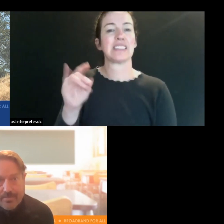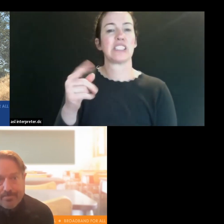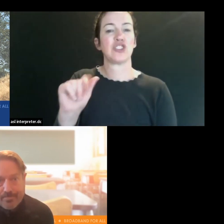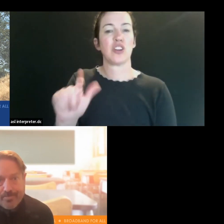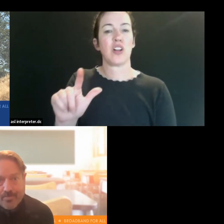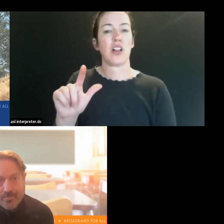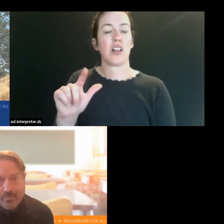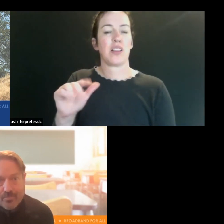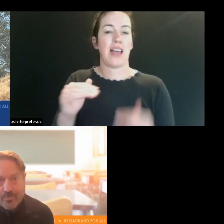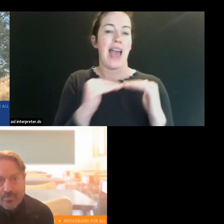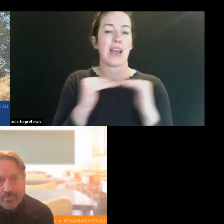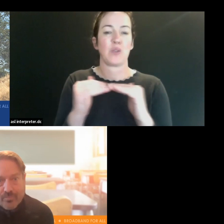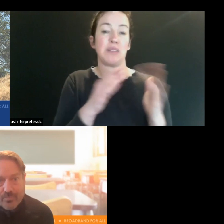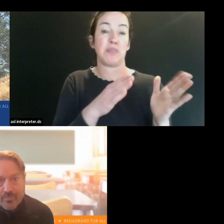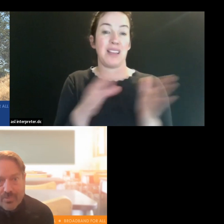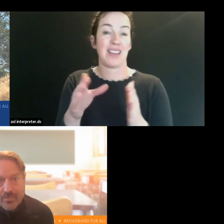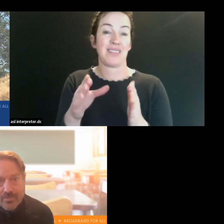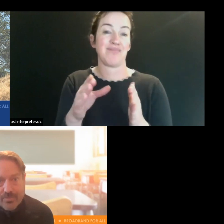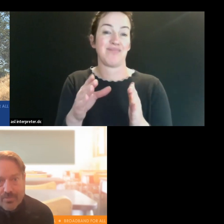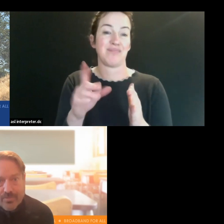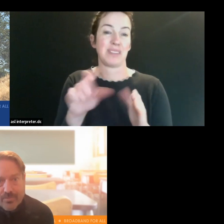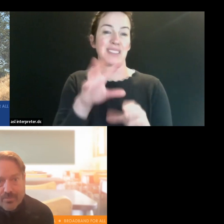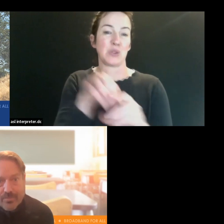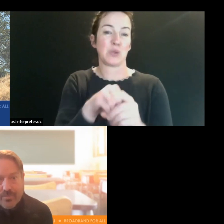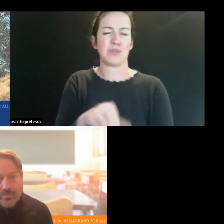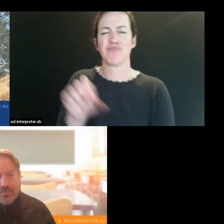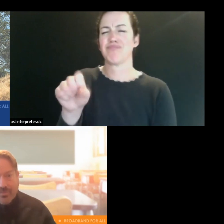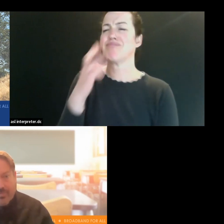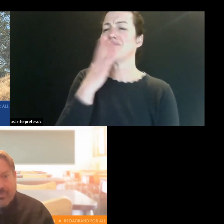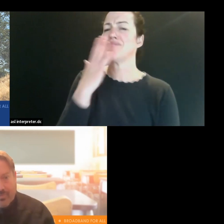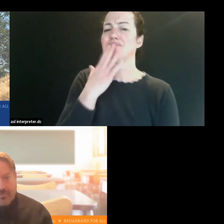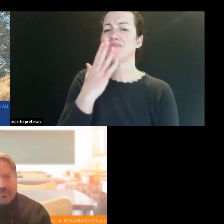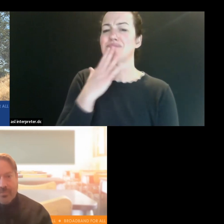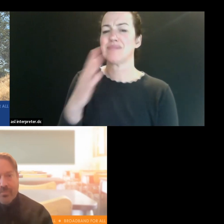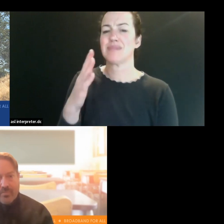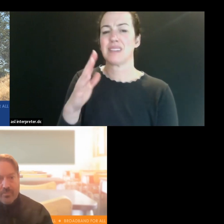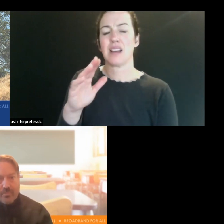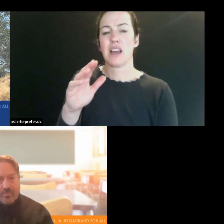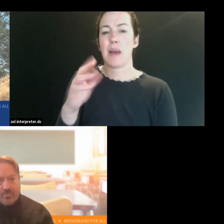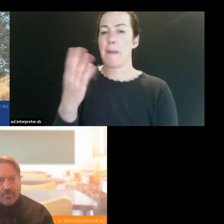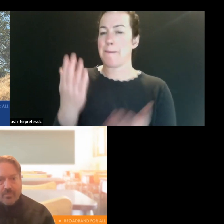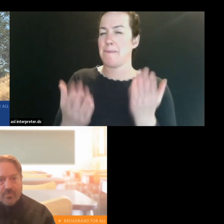Yeah, thank you so much Deputy Director Adams, and maybe I think that's something we should